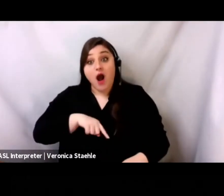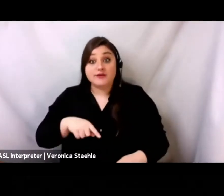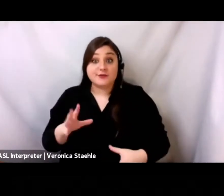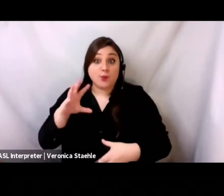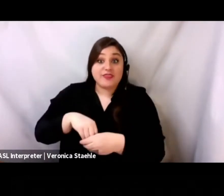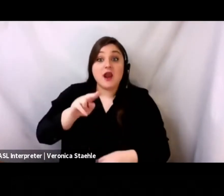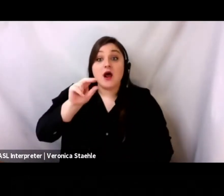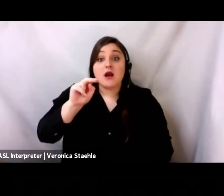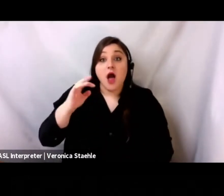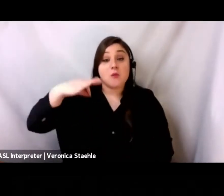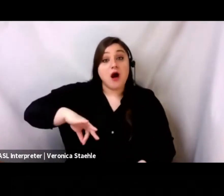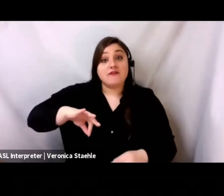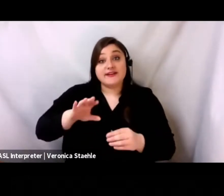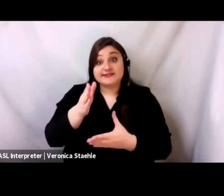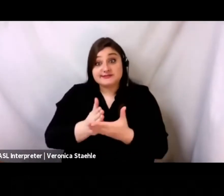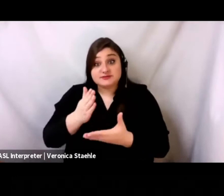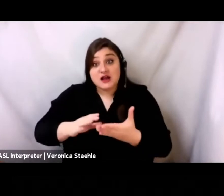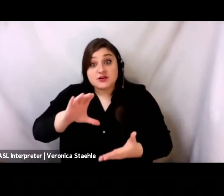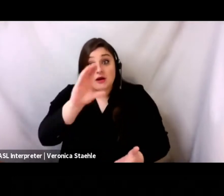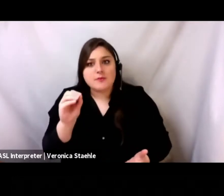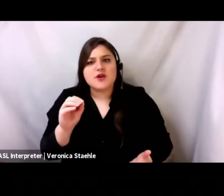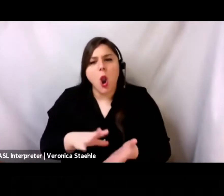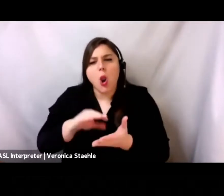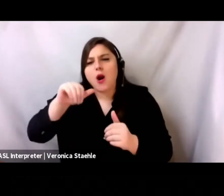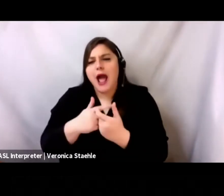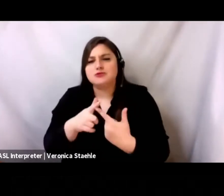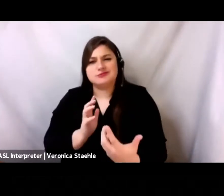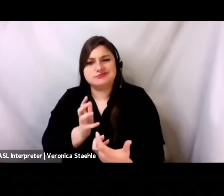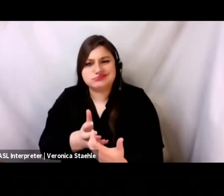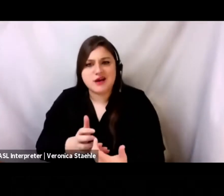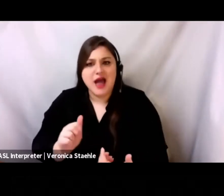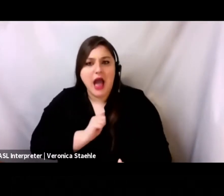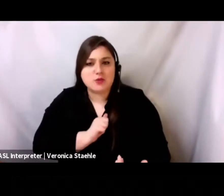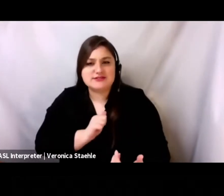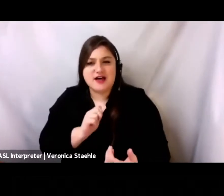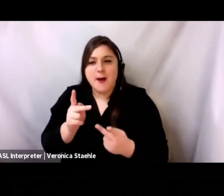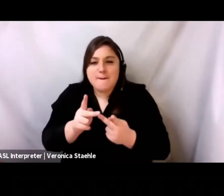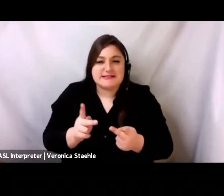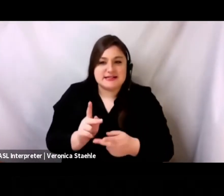a huge learning curve for us has been transitioning to a reliance on technology.